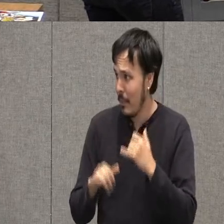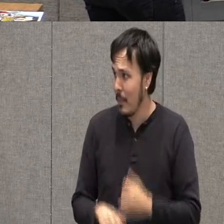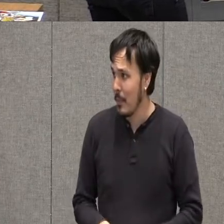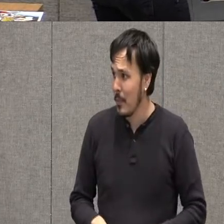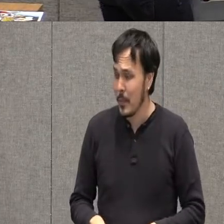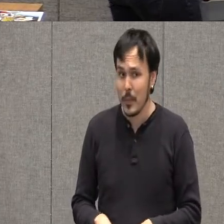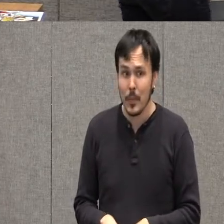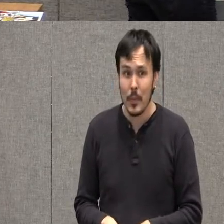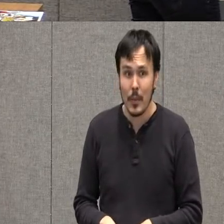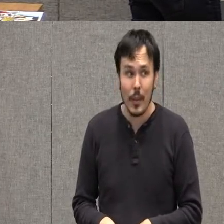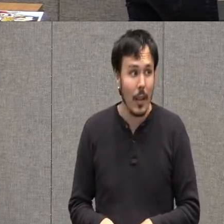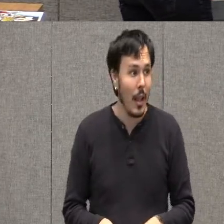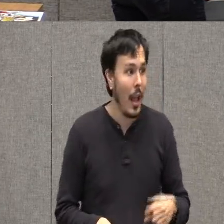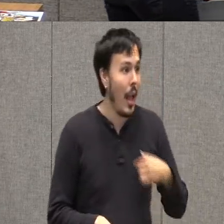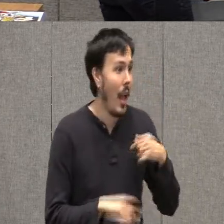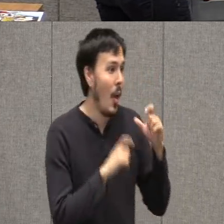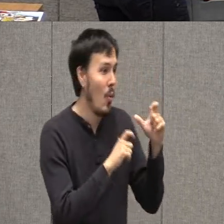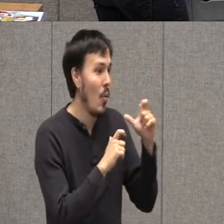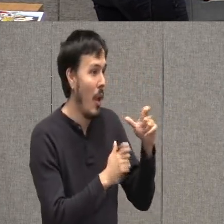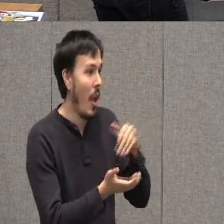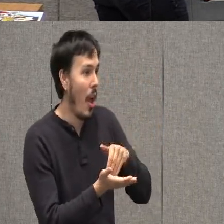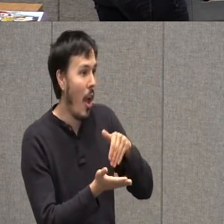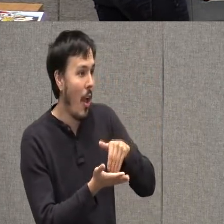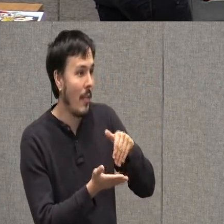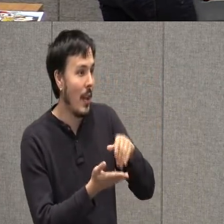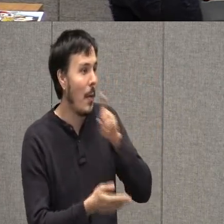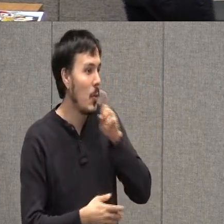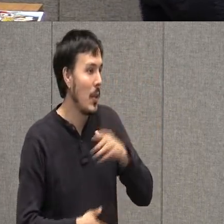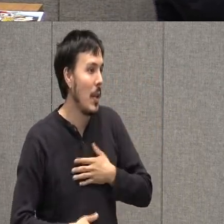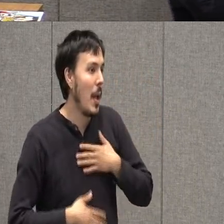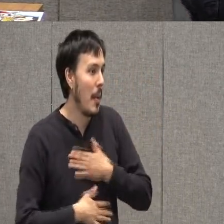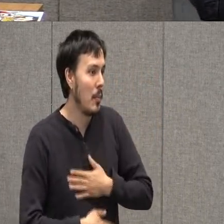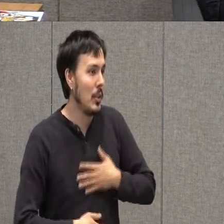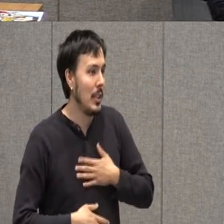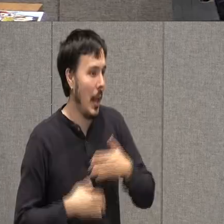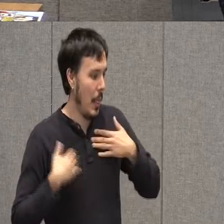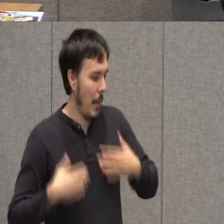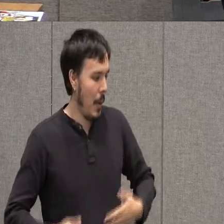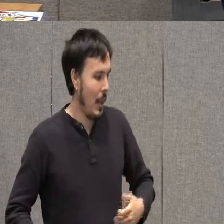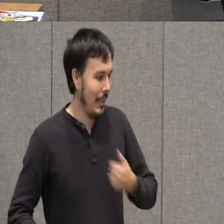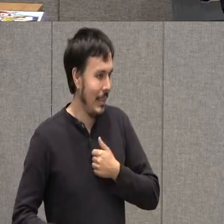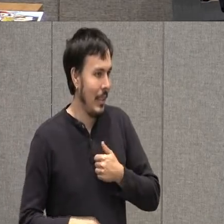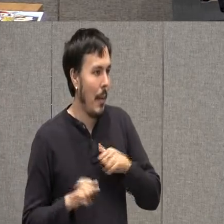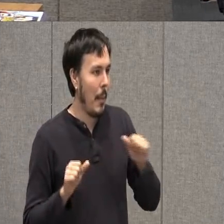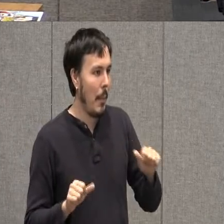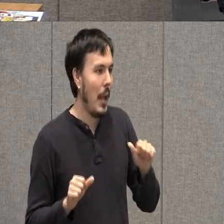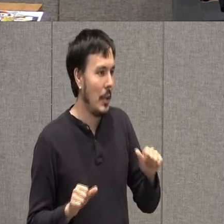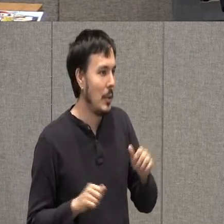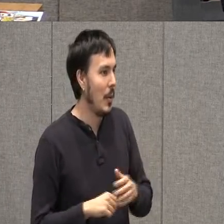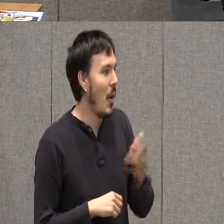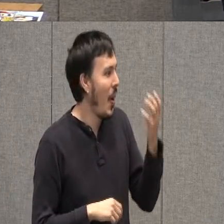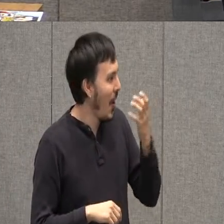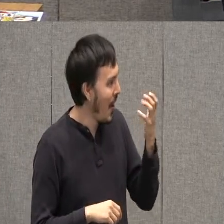and I really appreciate now like the human body and all that it's capable of. Look at those muscles. You're rocking it.